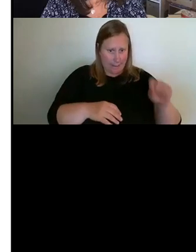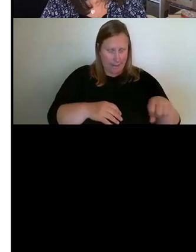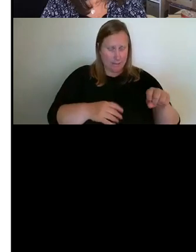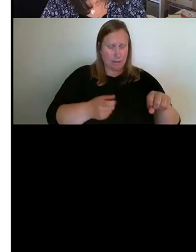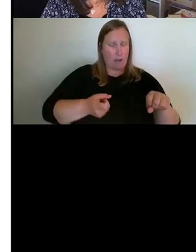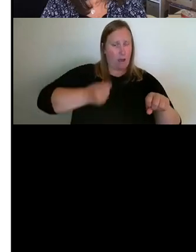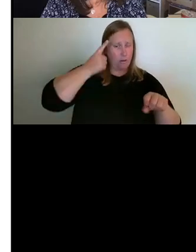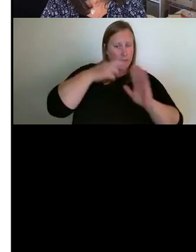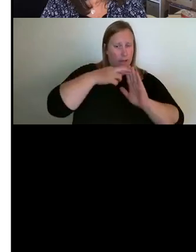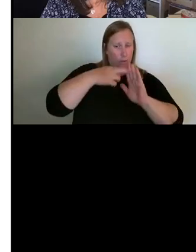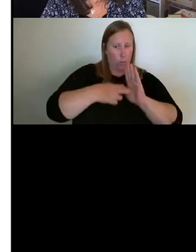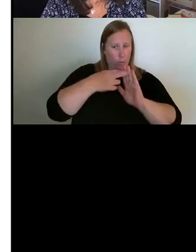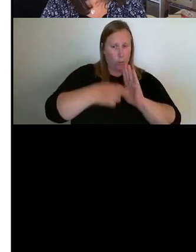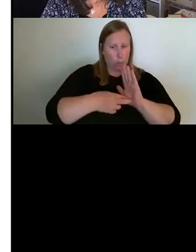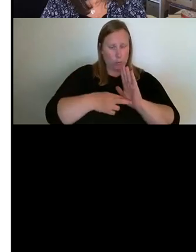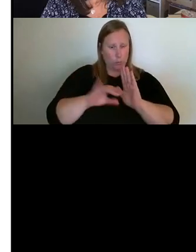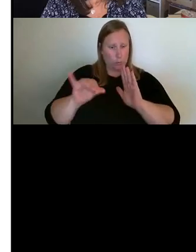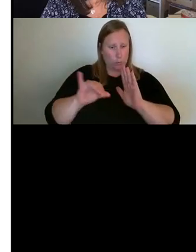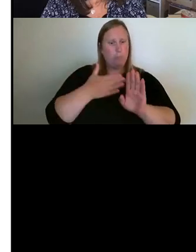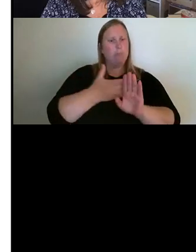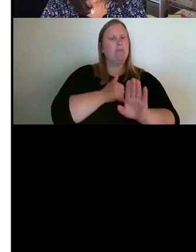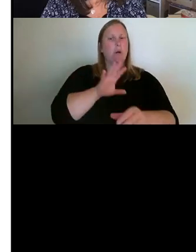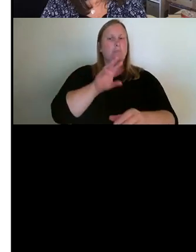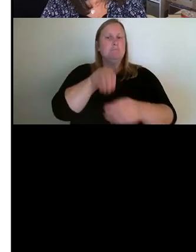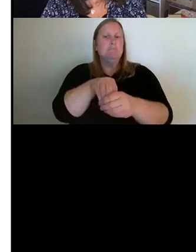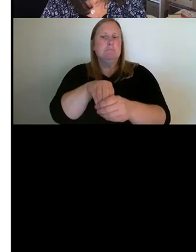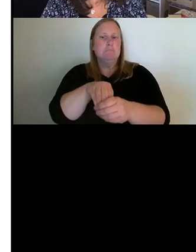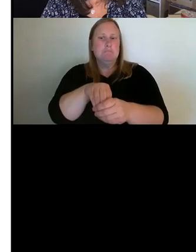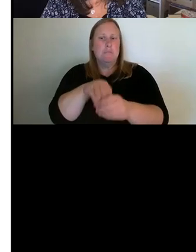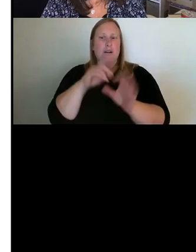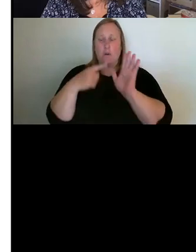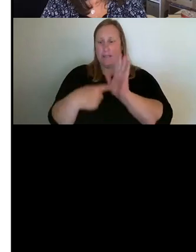instructions before they participate. I have an example.